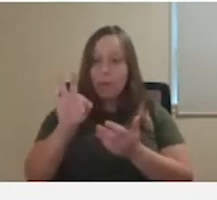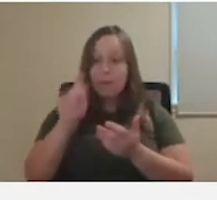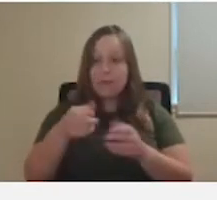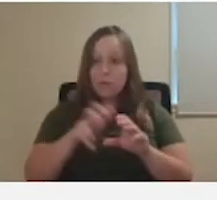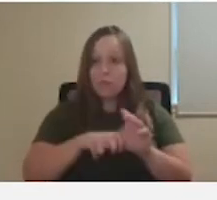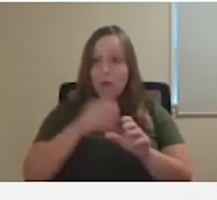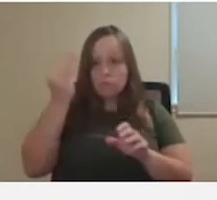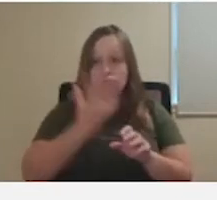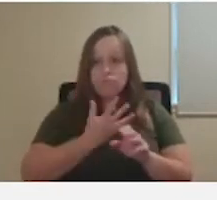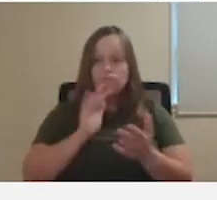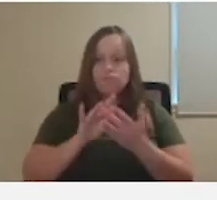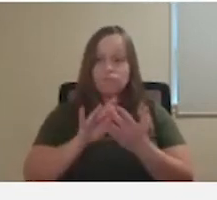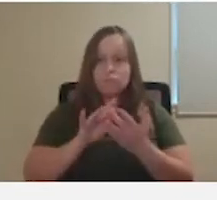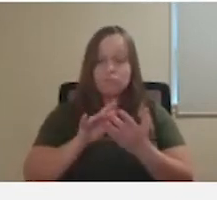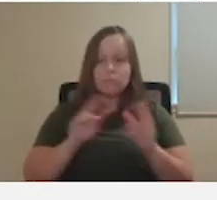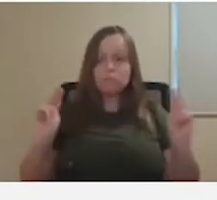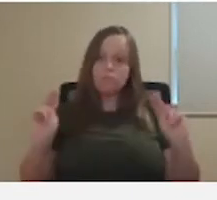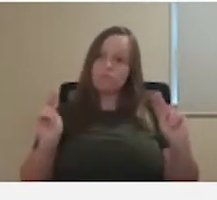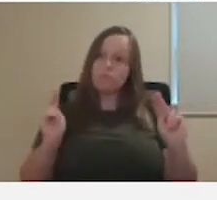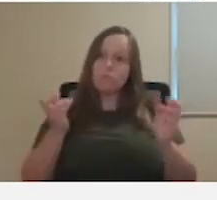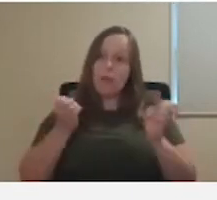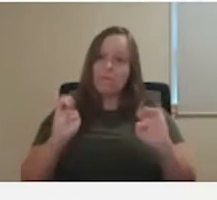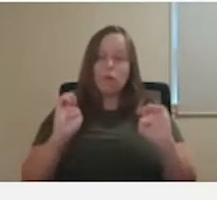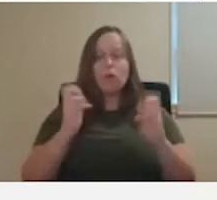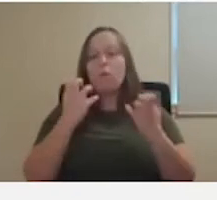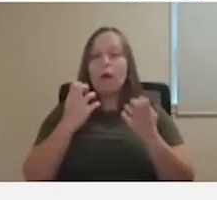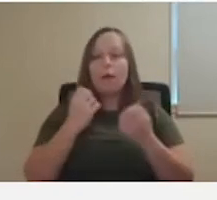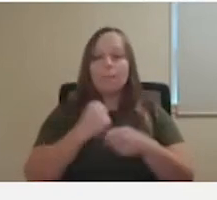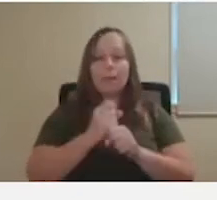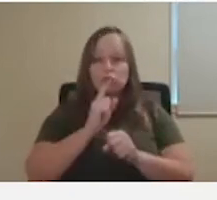They said this is a nonpartisan effort. I just want to be neighborly and help.